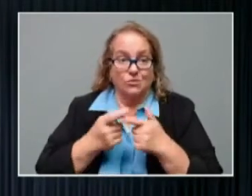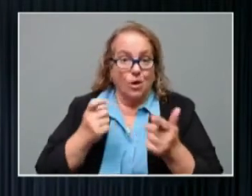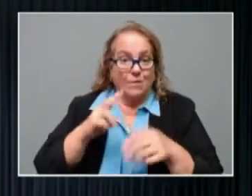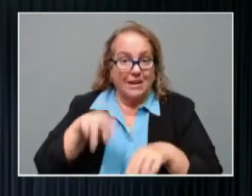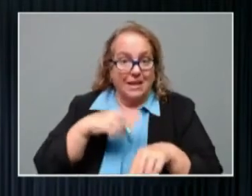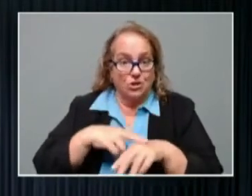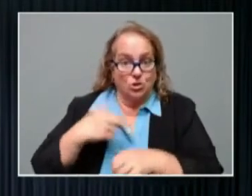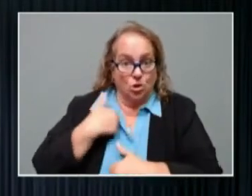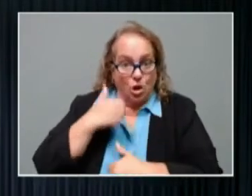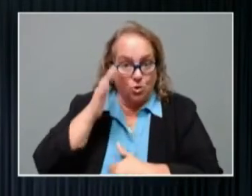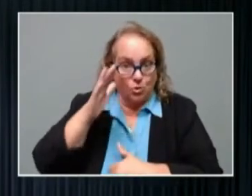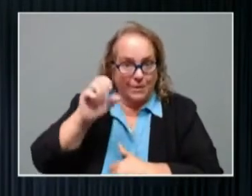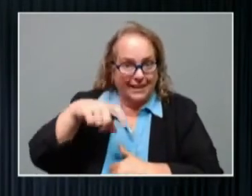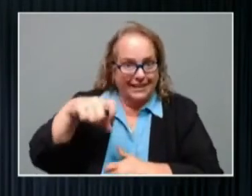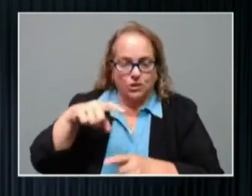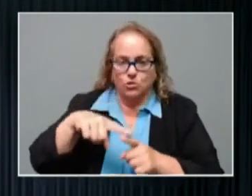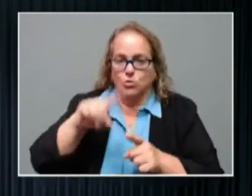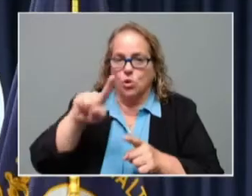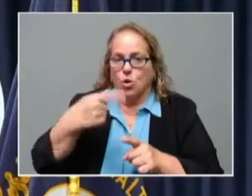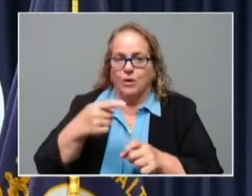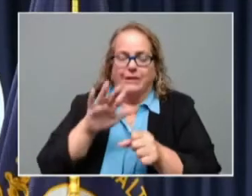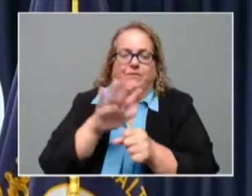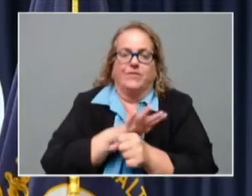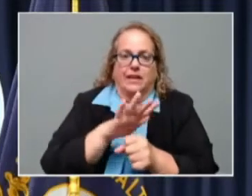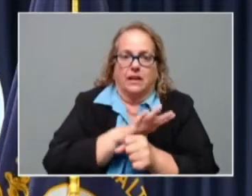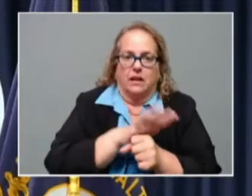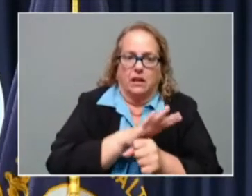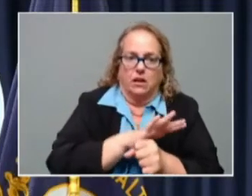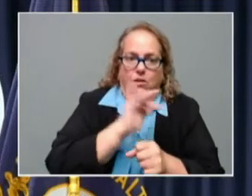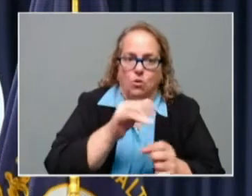just to sort of fill those positions that are still open.